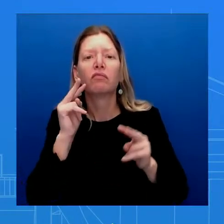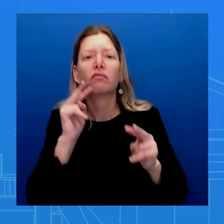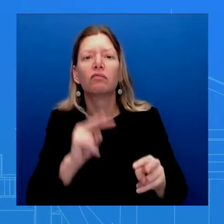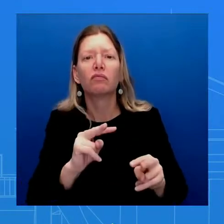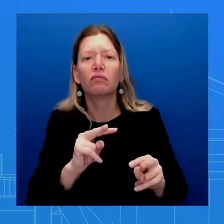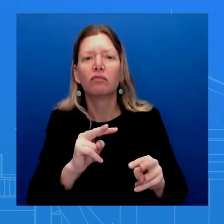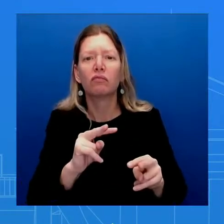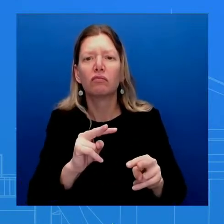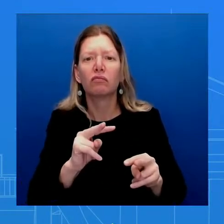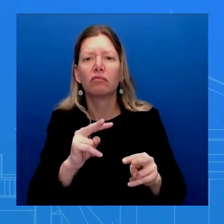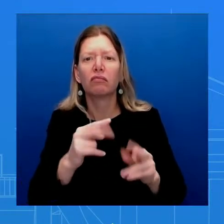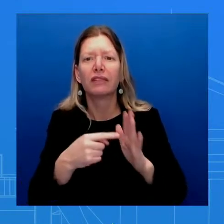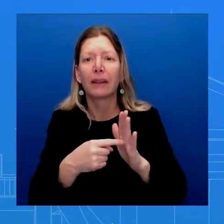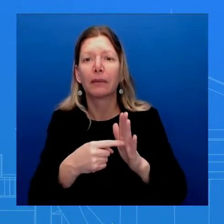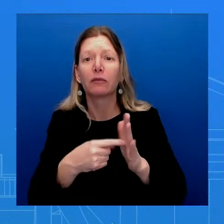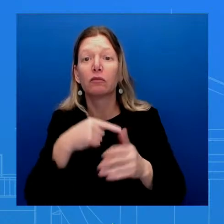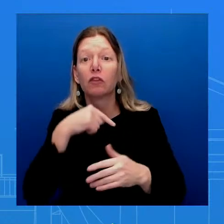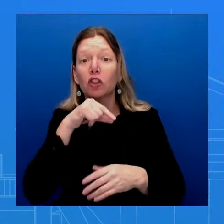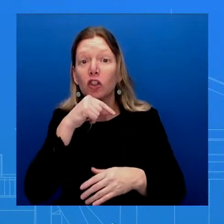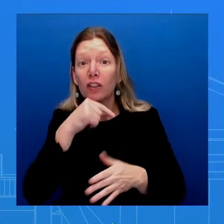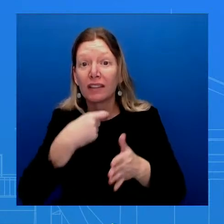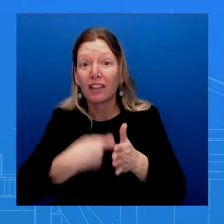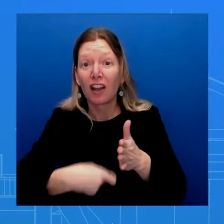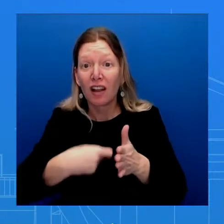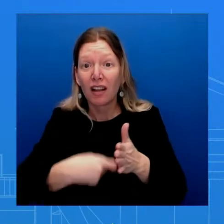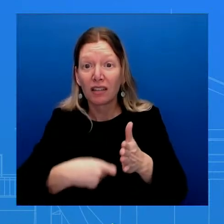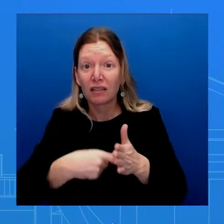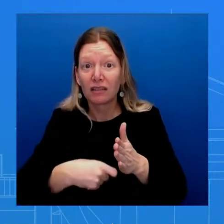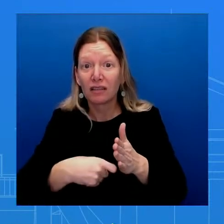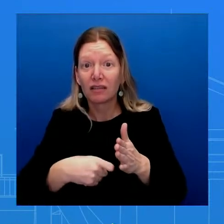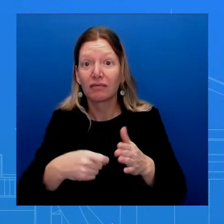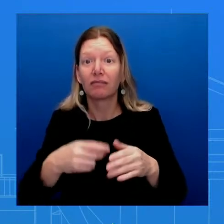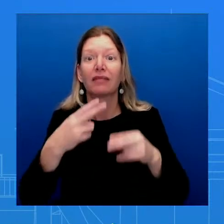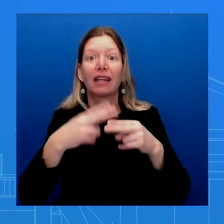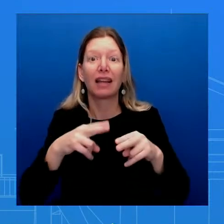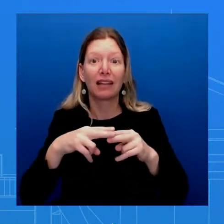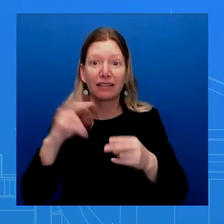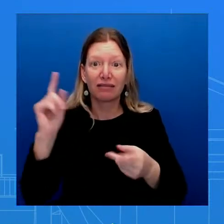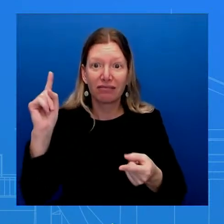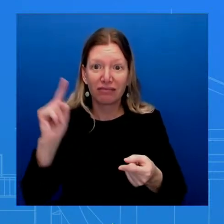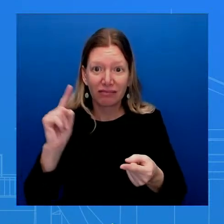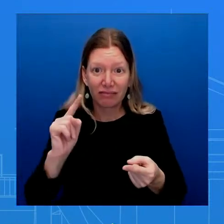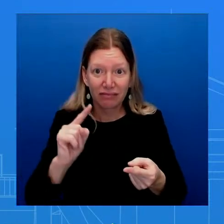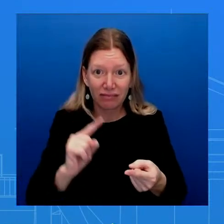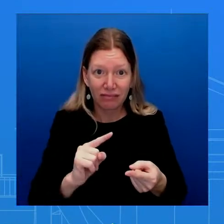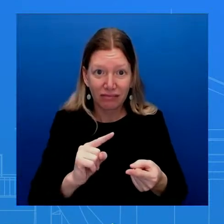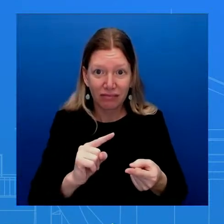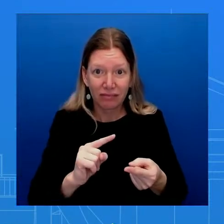costs for turkeys is going down, the cost for eggs is going down because of the actions that we're taking, which -- I just talked about supply chain